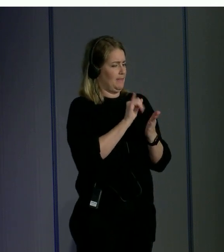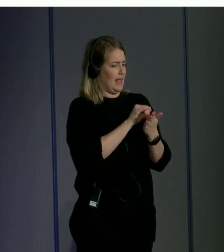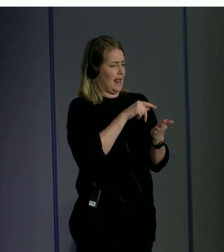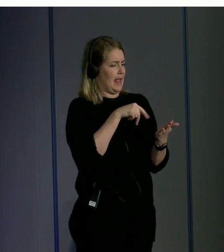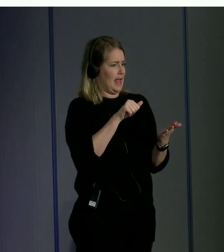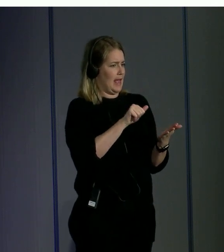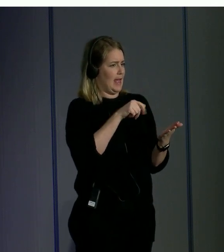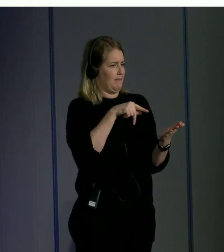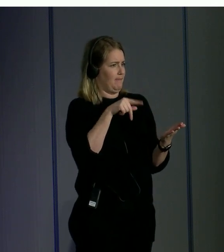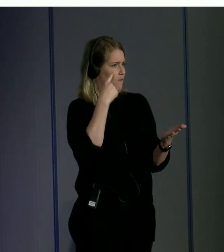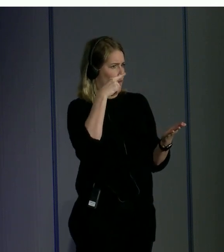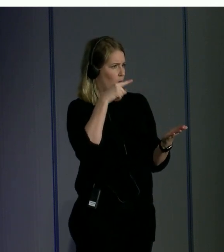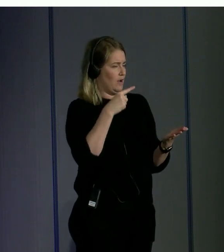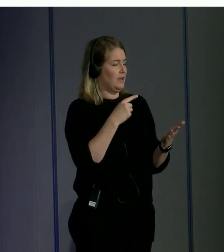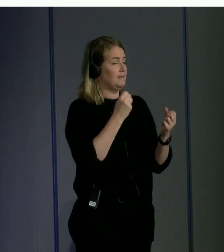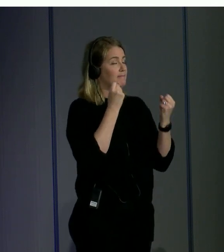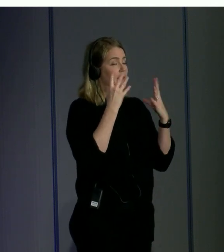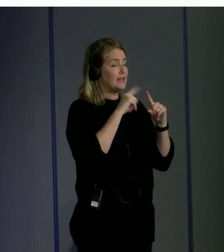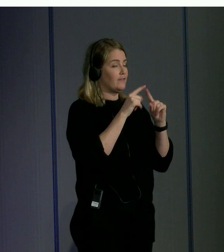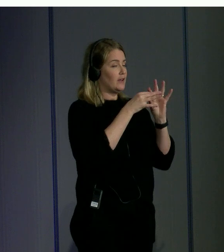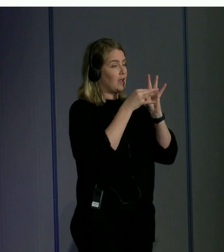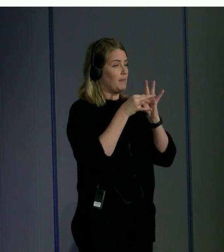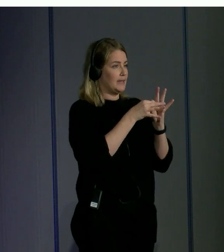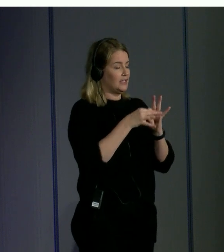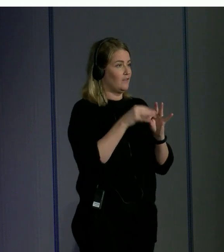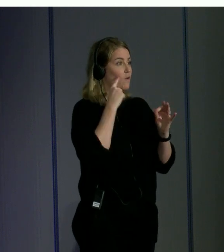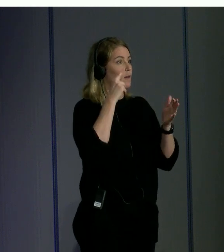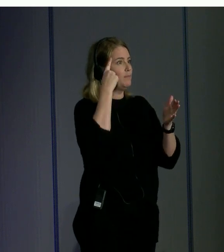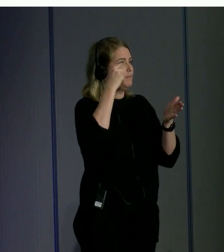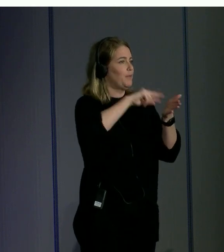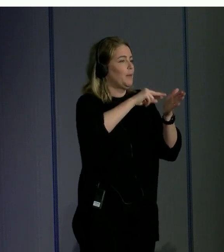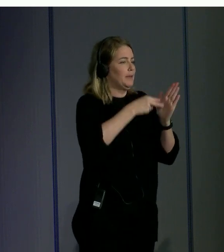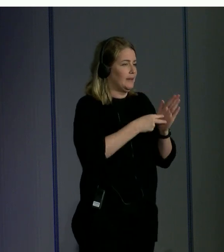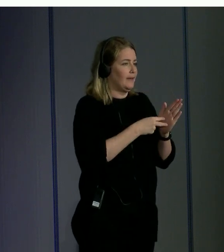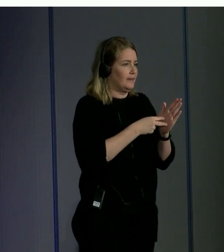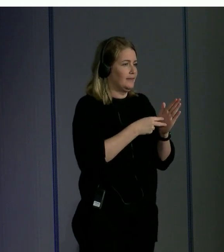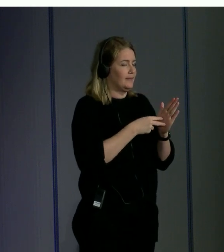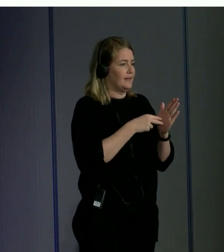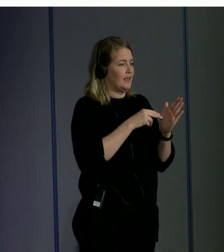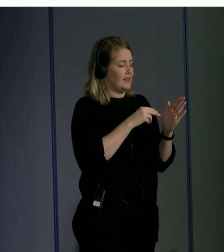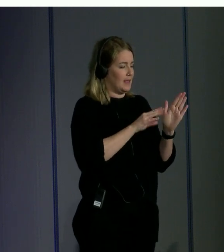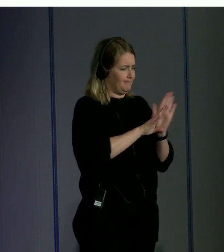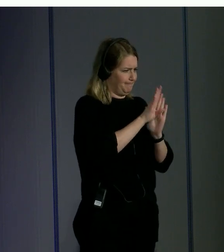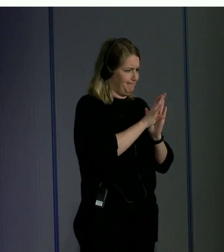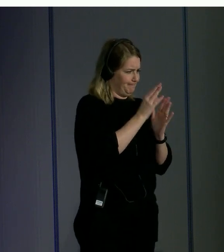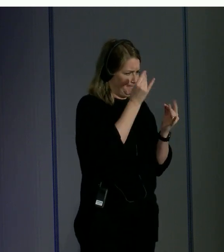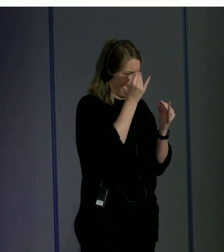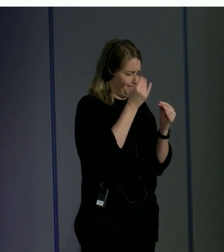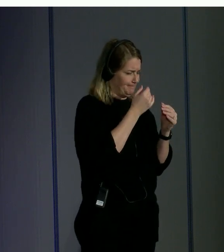There are infinite combinations of purposes that applications can be developed for.